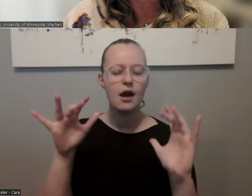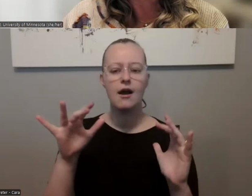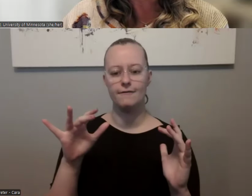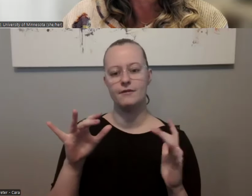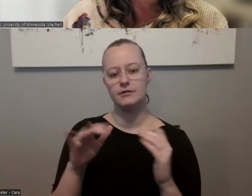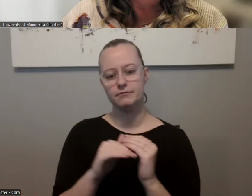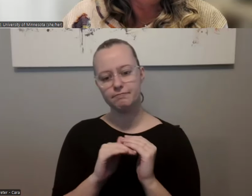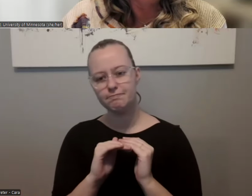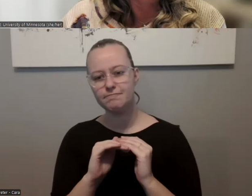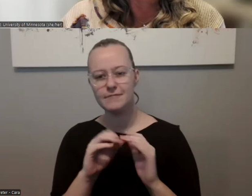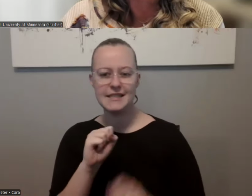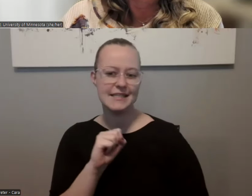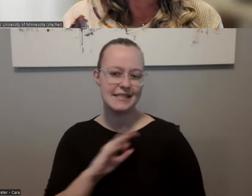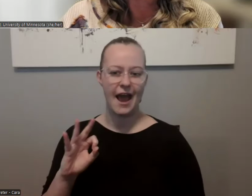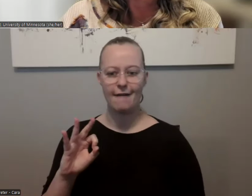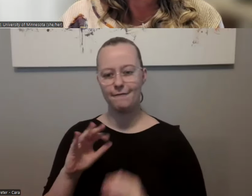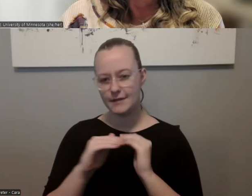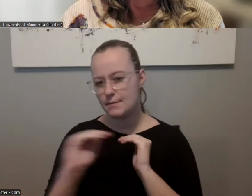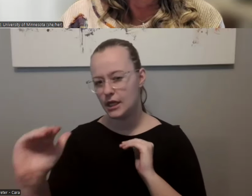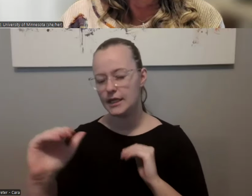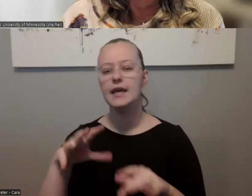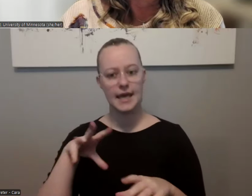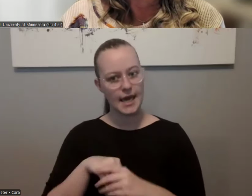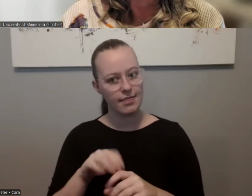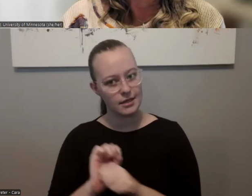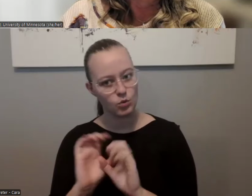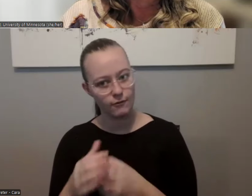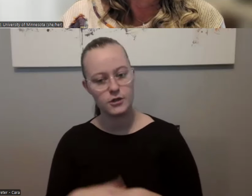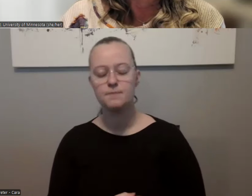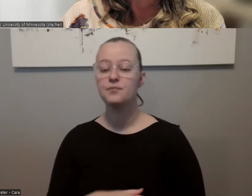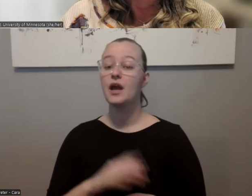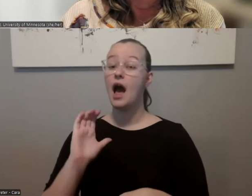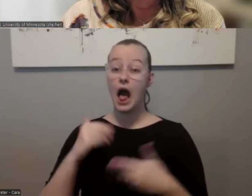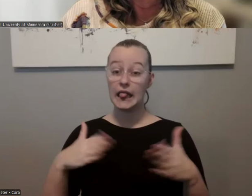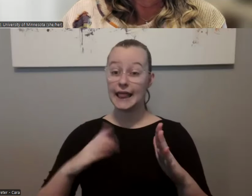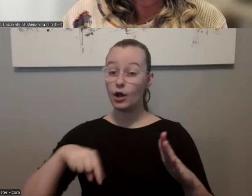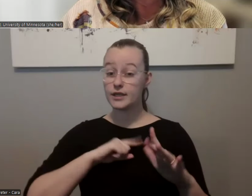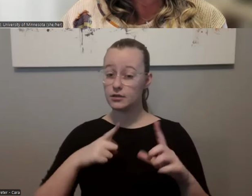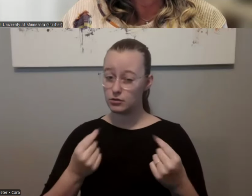stability in this space. What it allows us to do is to offer